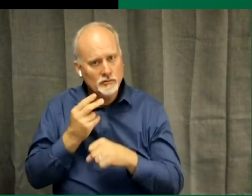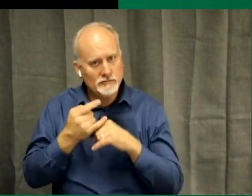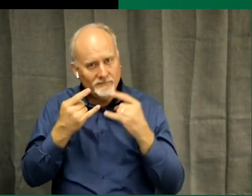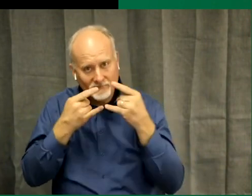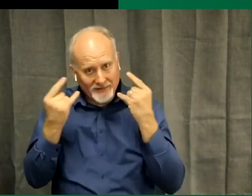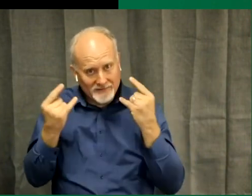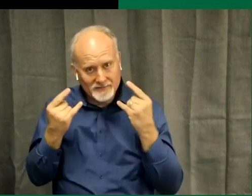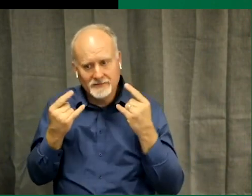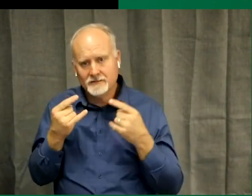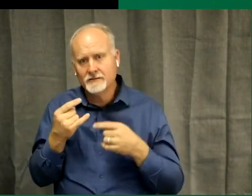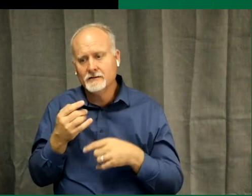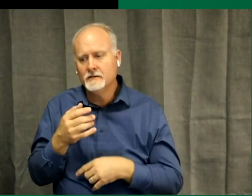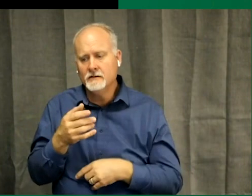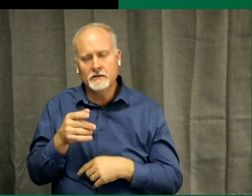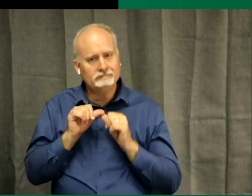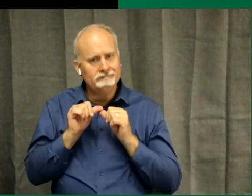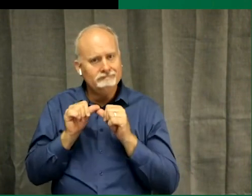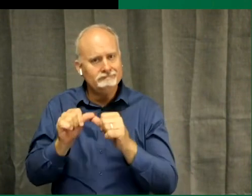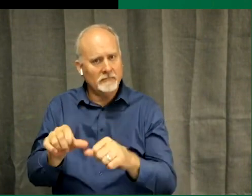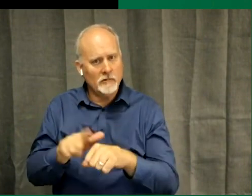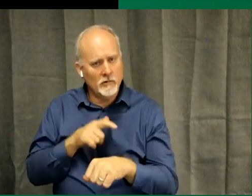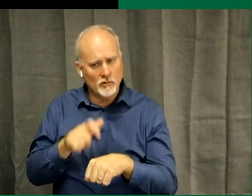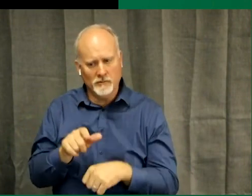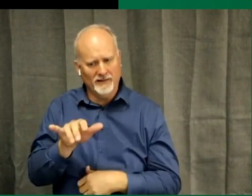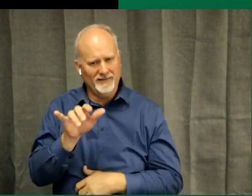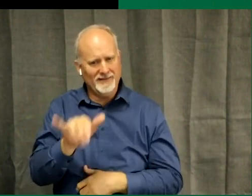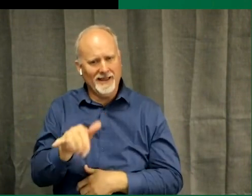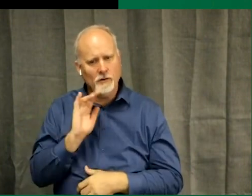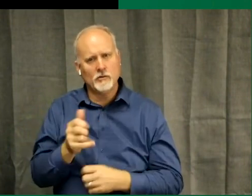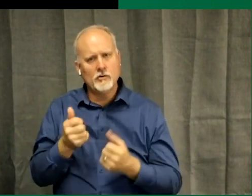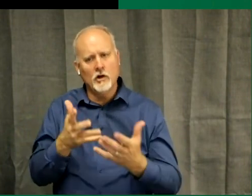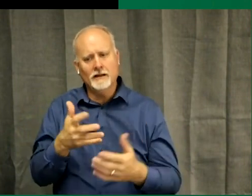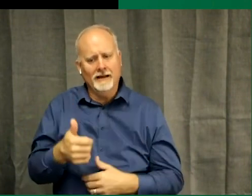you're in contact for a long period of time that's going to lead to the highest risk of covet spread